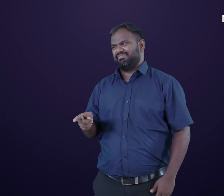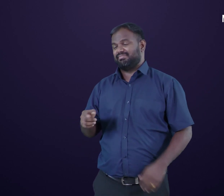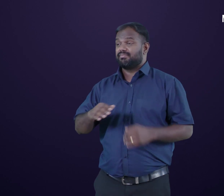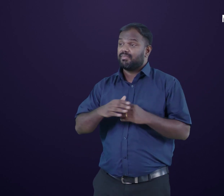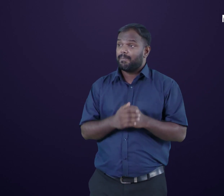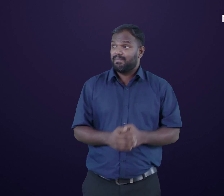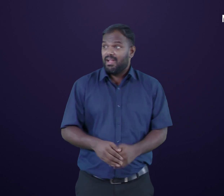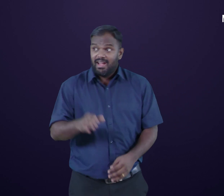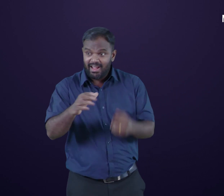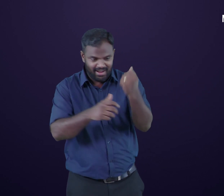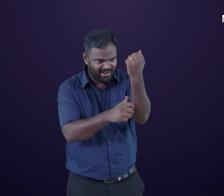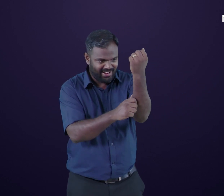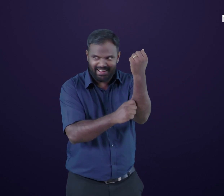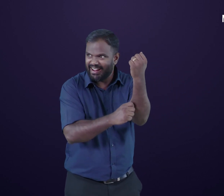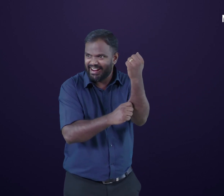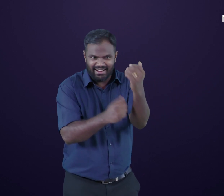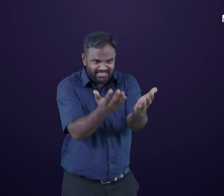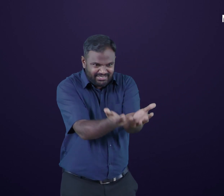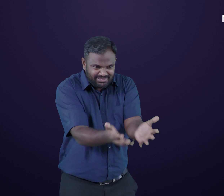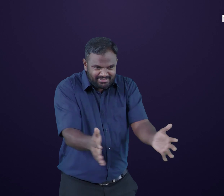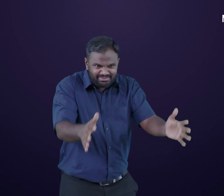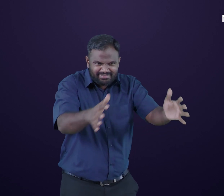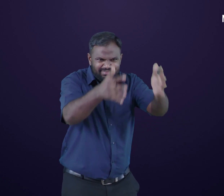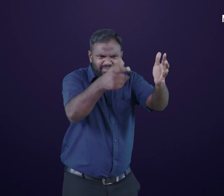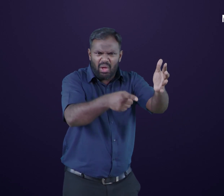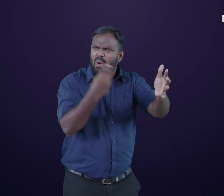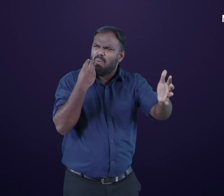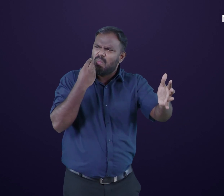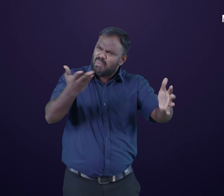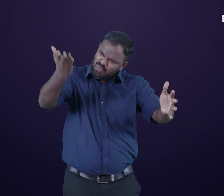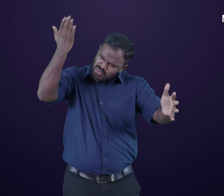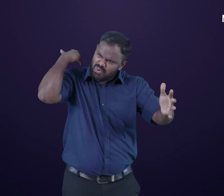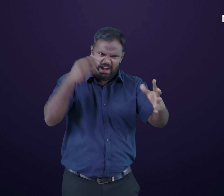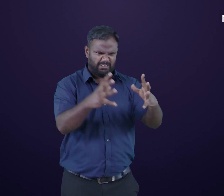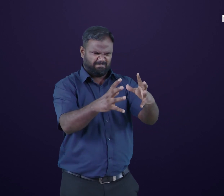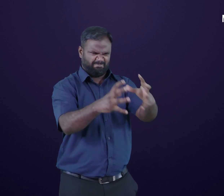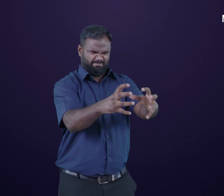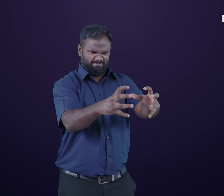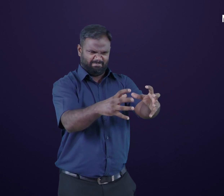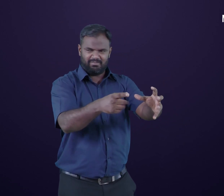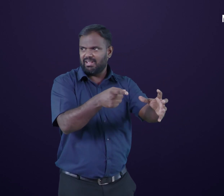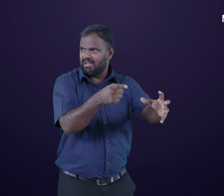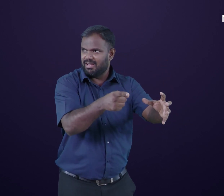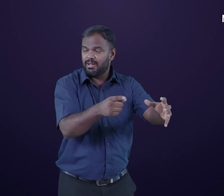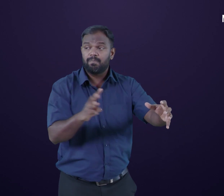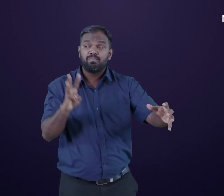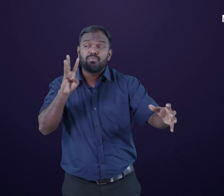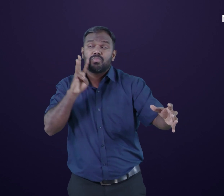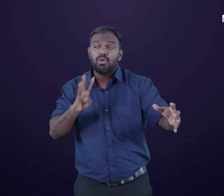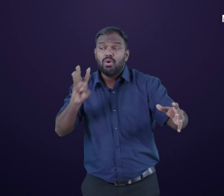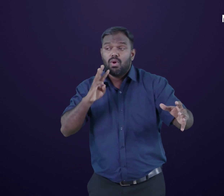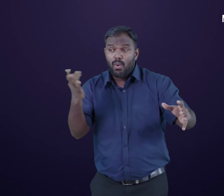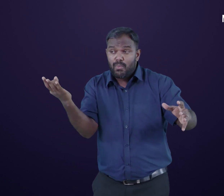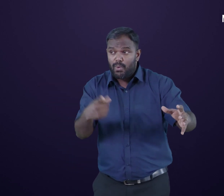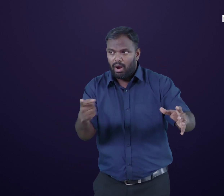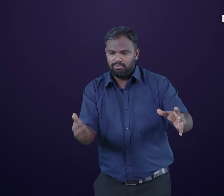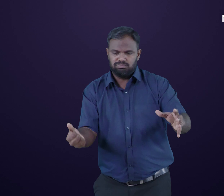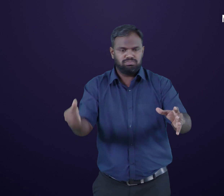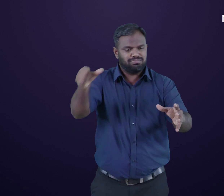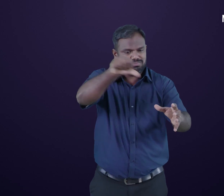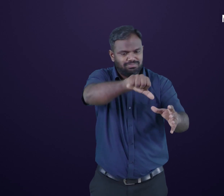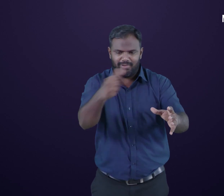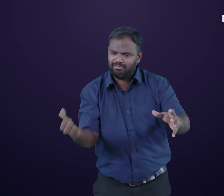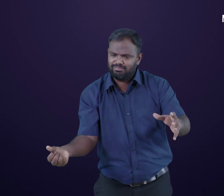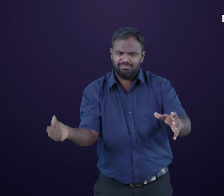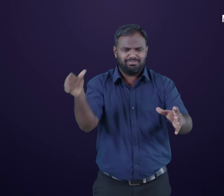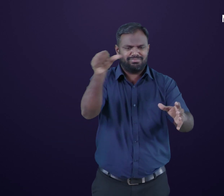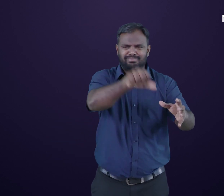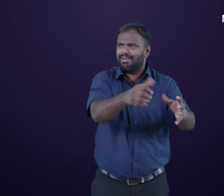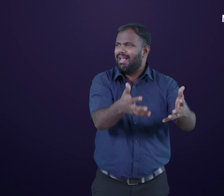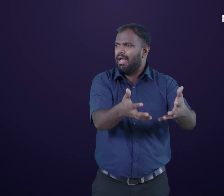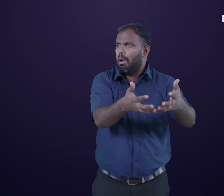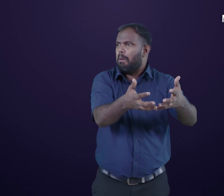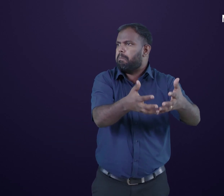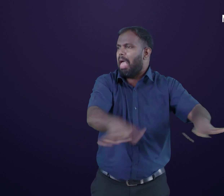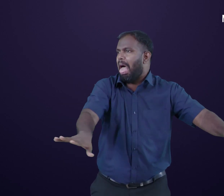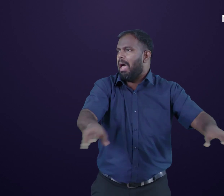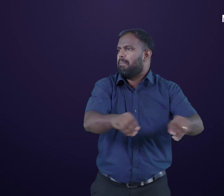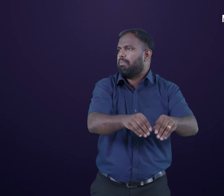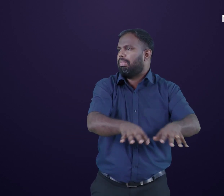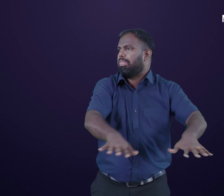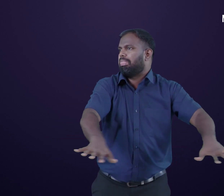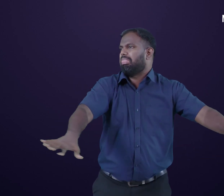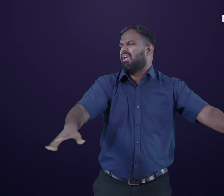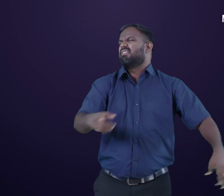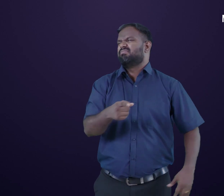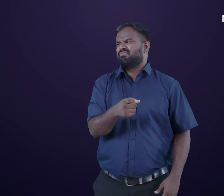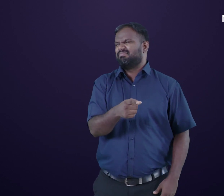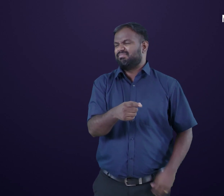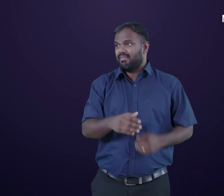Also, no one ever pours new wine into old wineskins. The wine will burst the old wineskins, and the wine will be ruined as well.